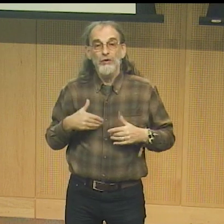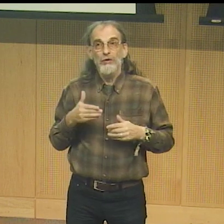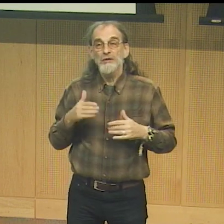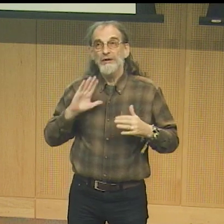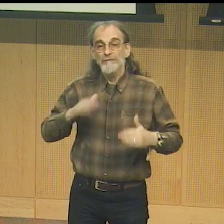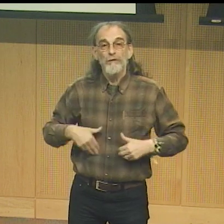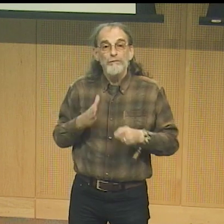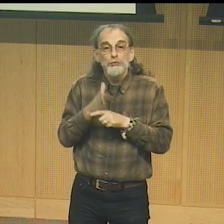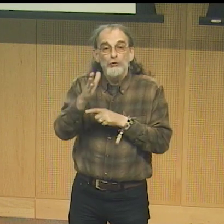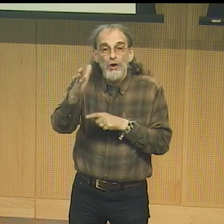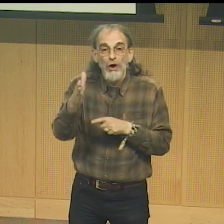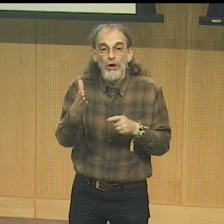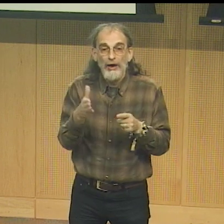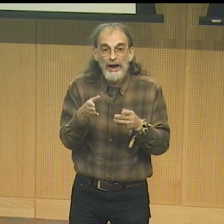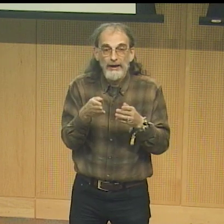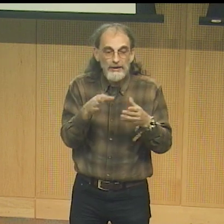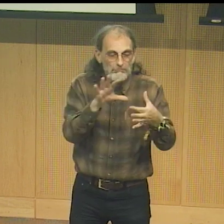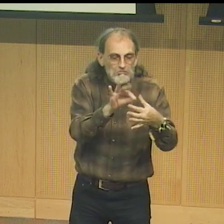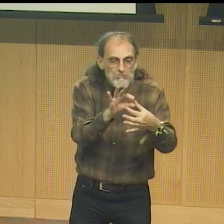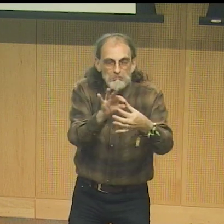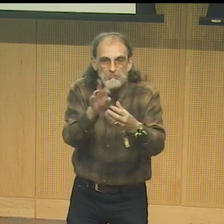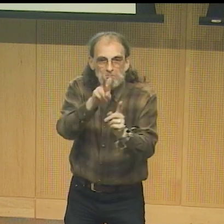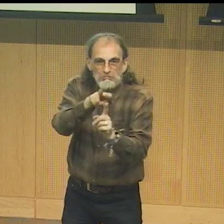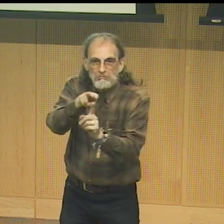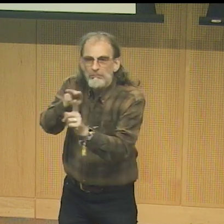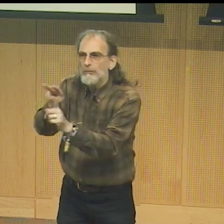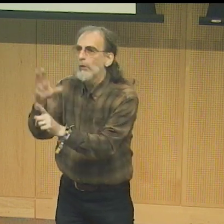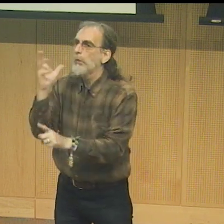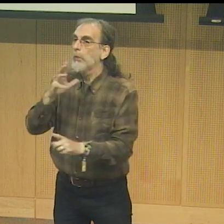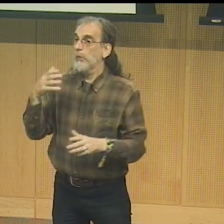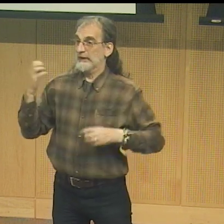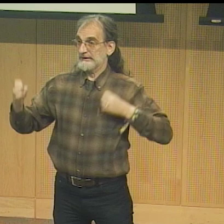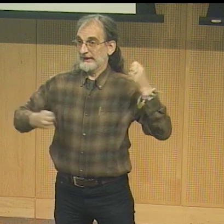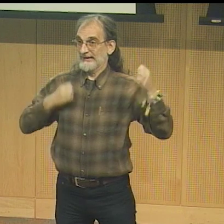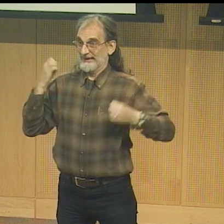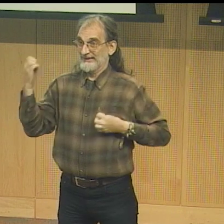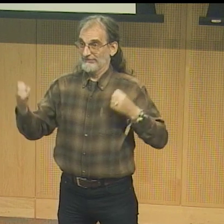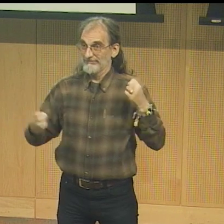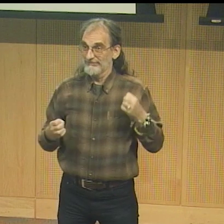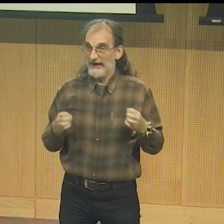The future of Deafhood can be what it wants to be. It's very exciting.